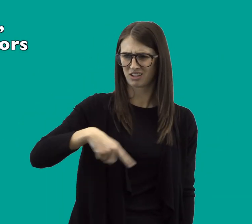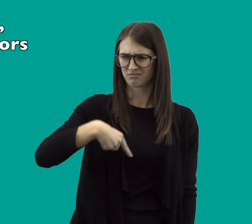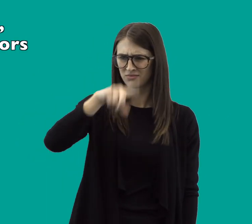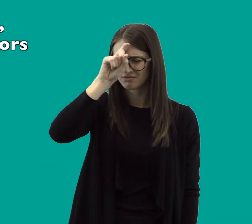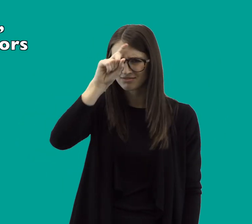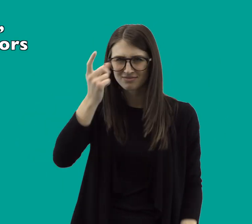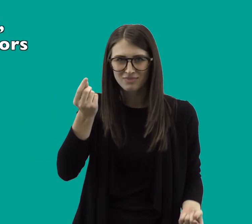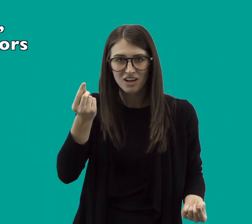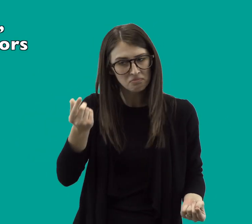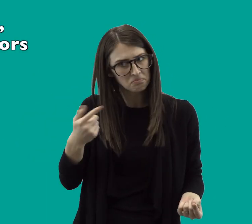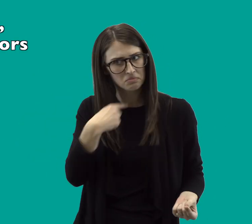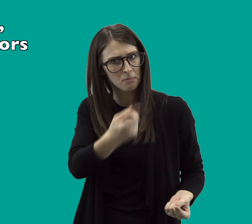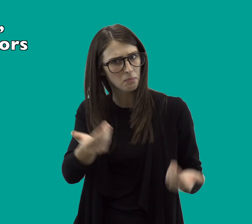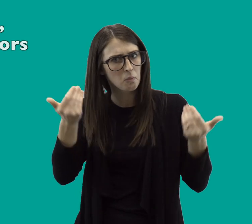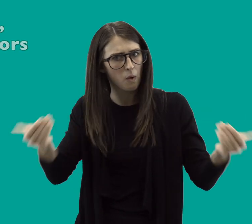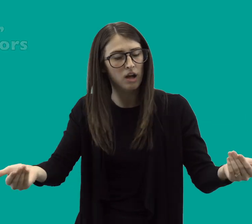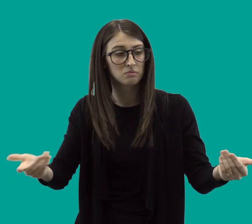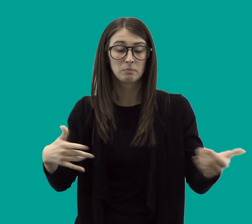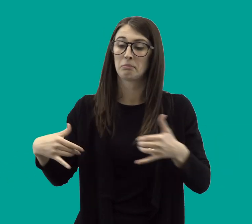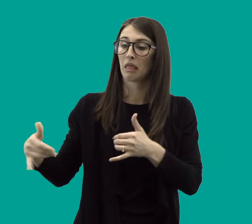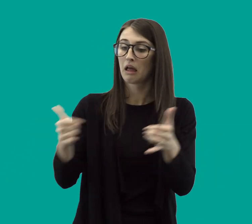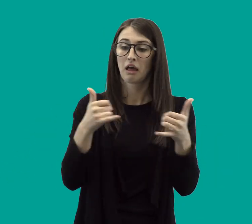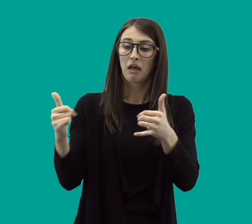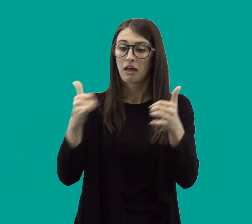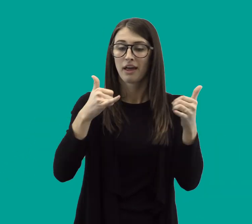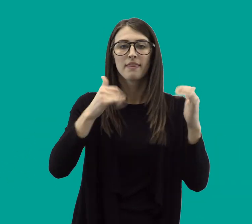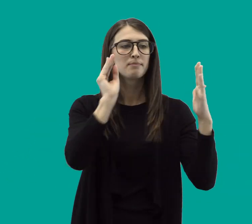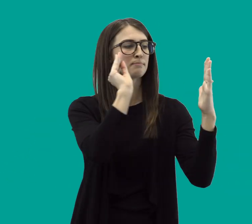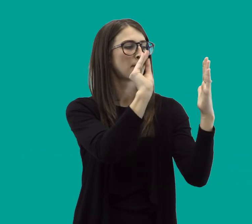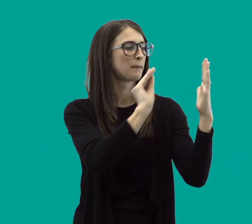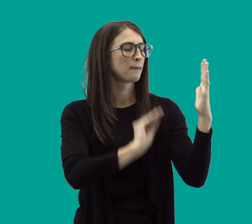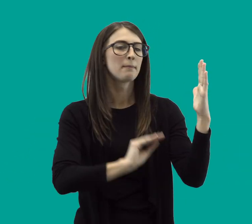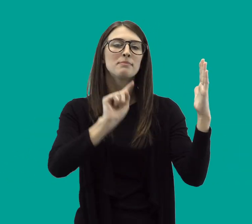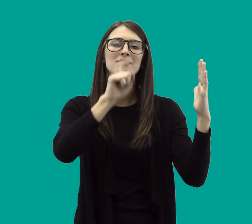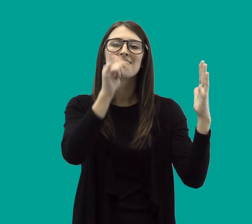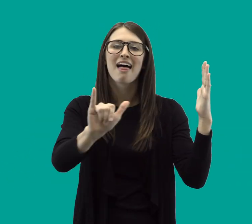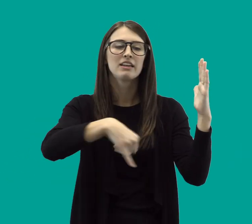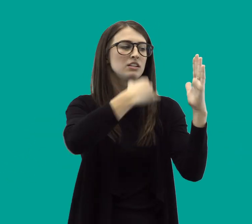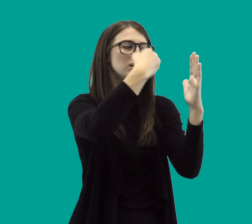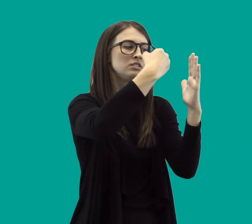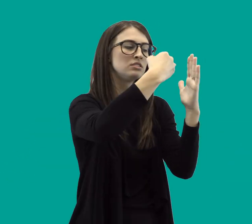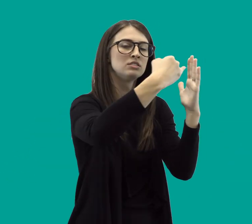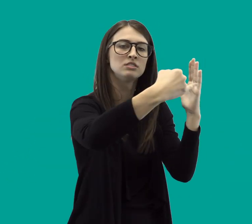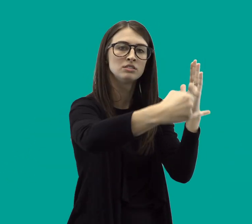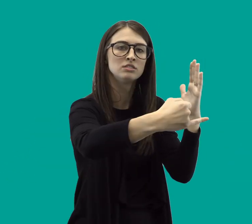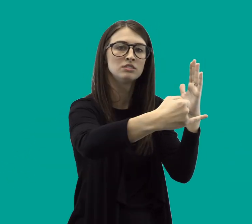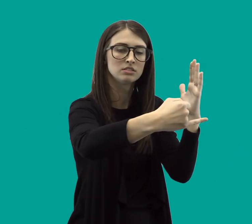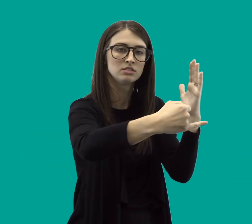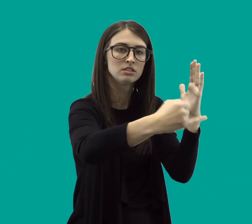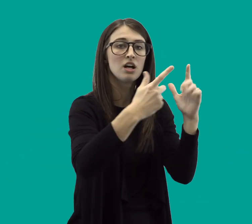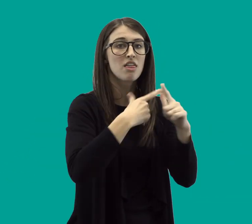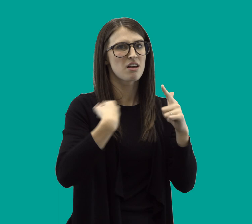They are puzzled, but I tell them to go ahead and play the students tally the results and we discuss